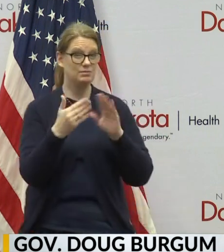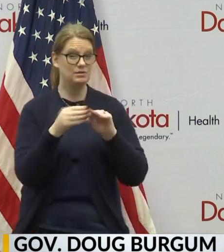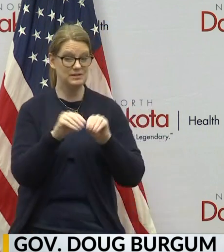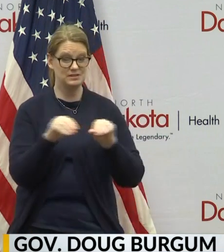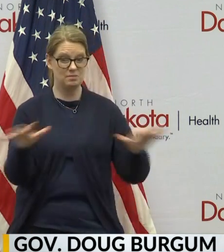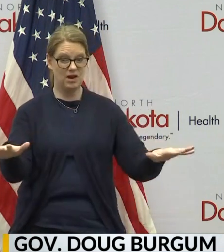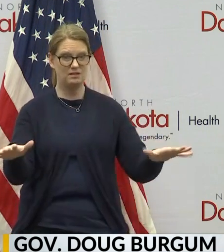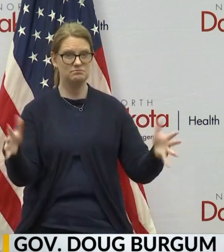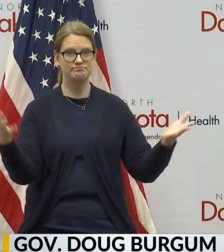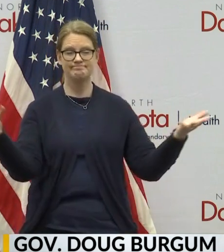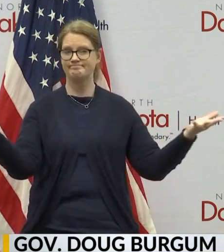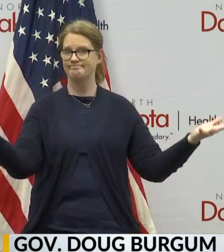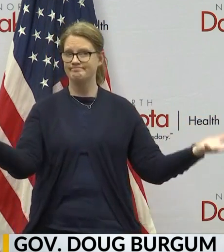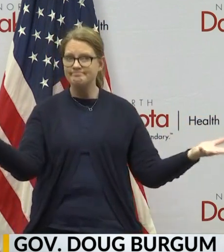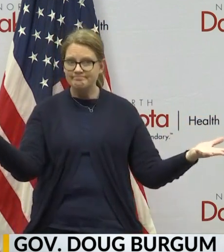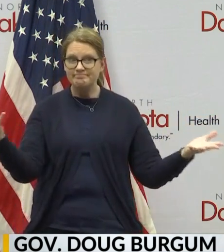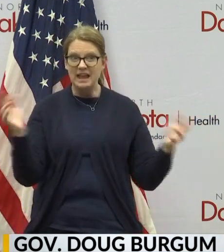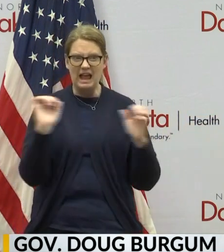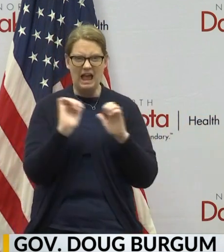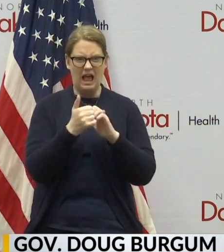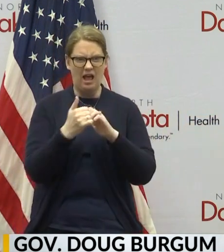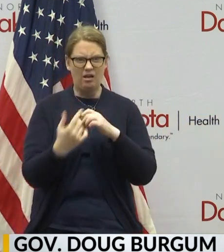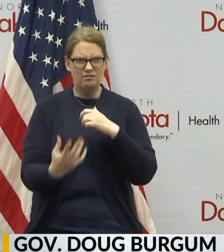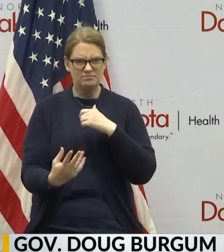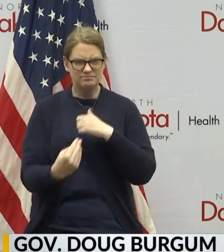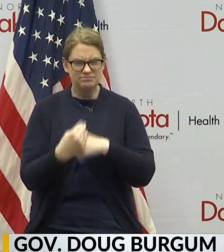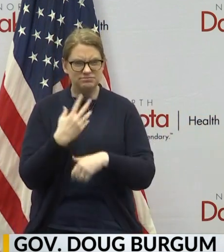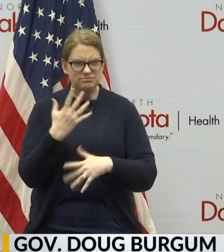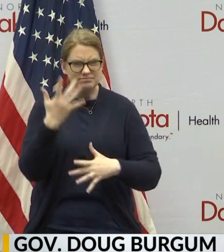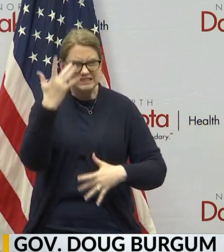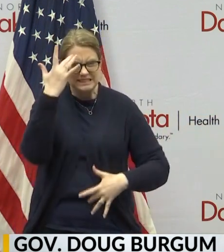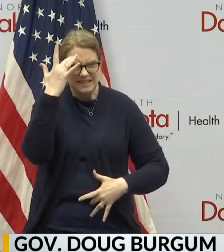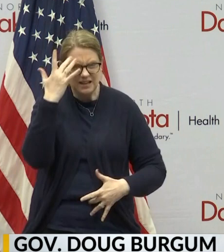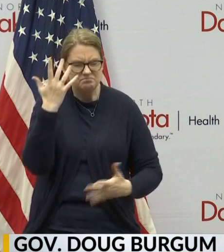TO EACH OF US HAS A RESPONSIBILITY TO HELP PREVENT THE SPREAD.